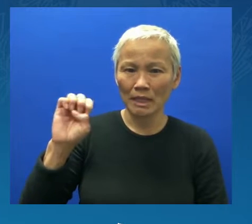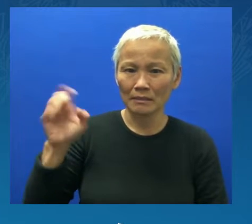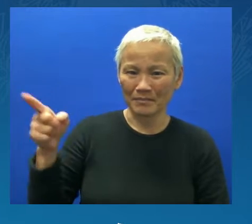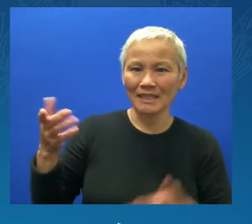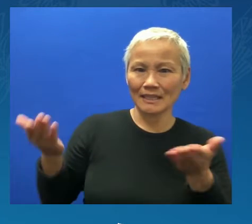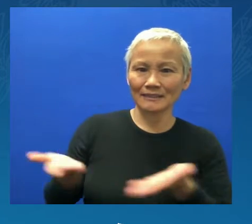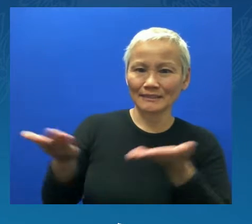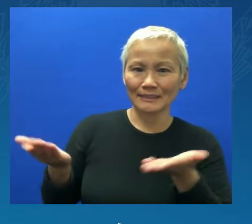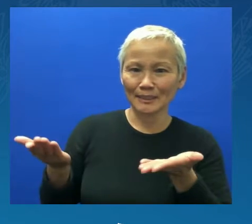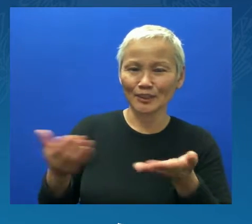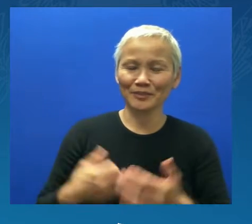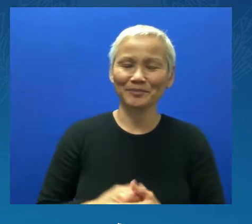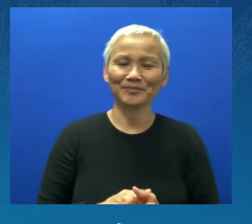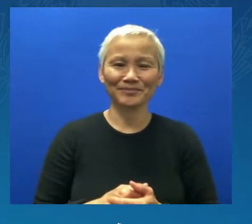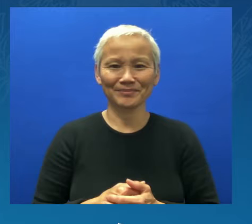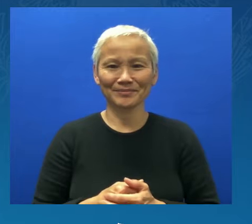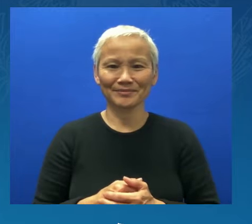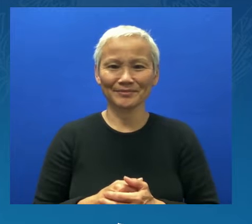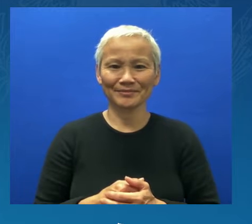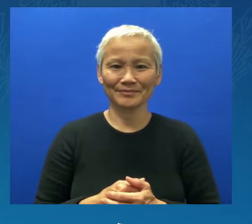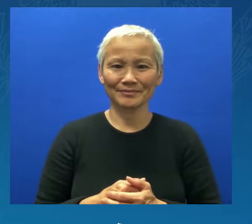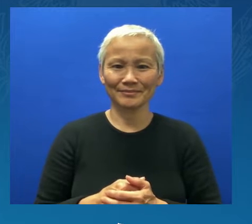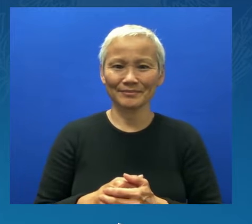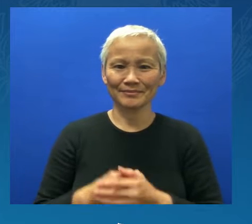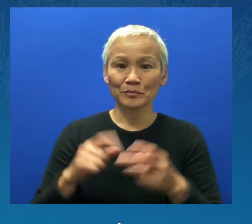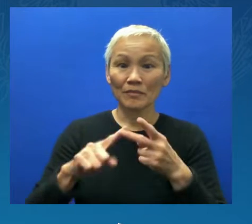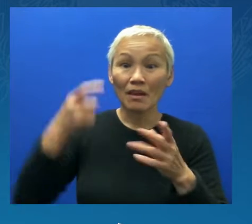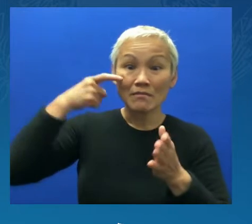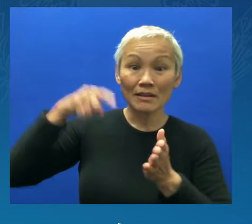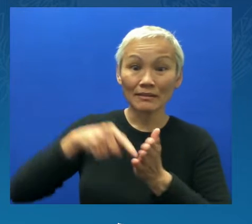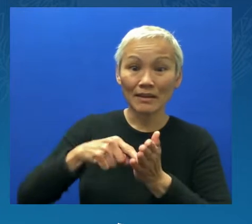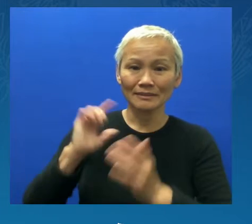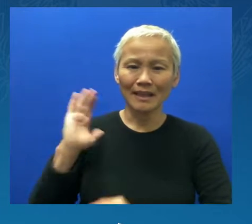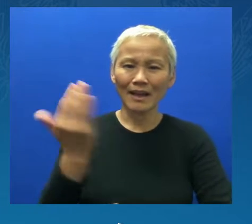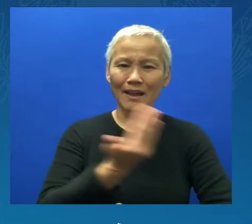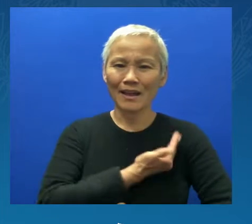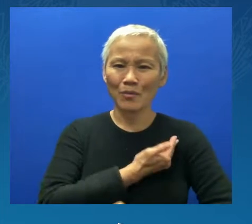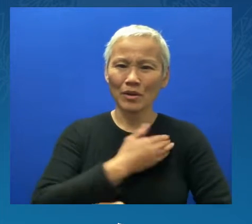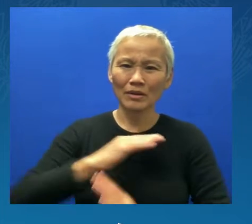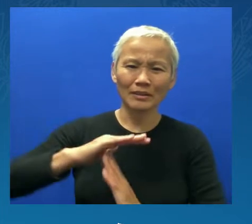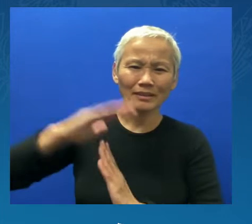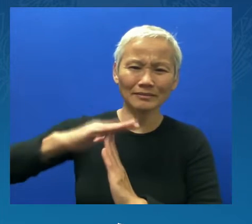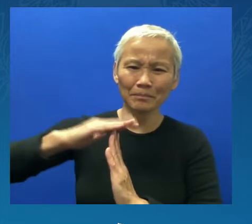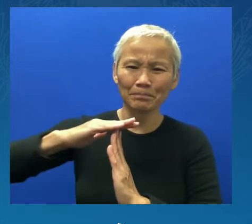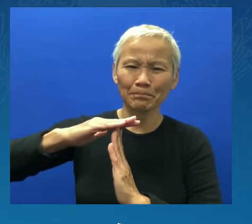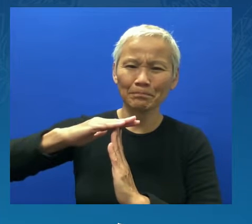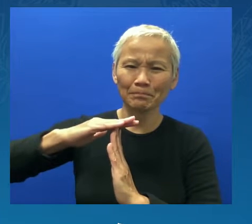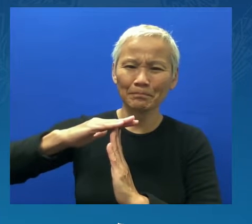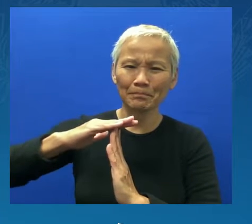I would like to recognize our illustrious and frankly famous, because she's incredible.